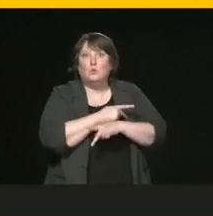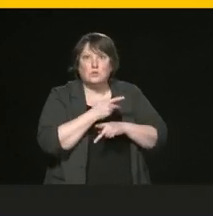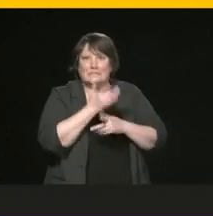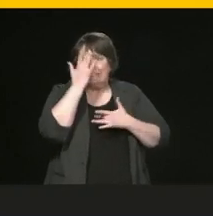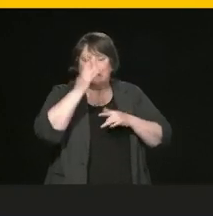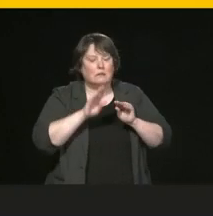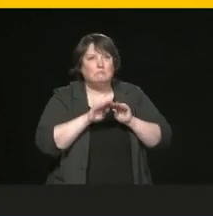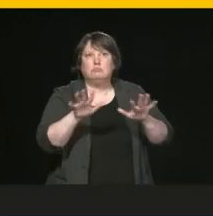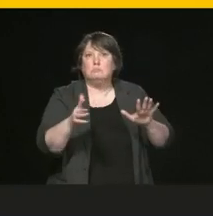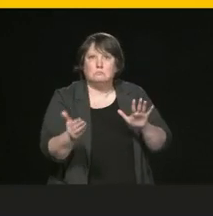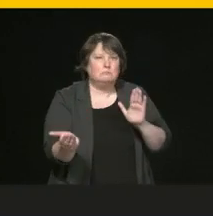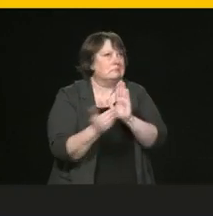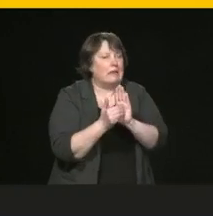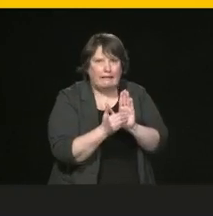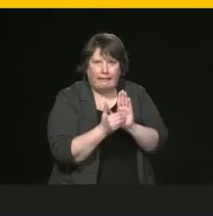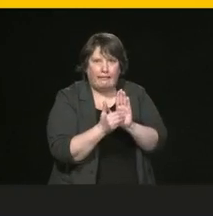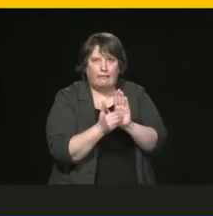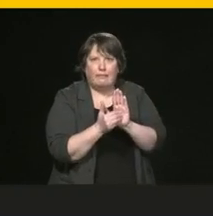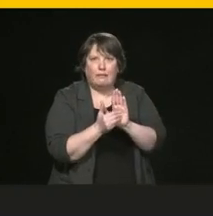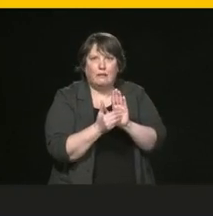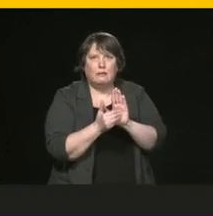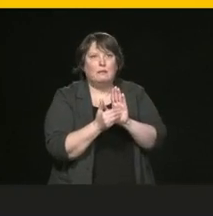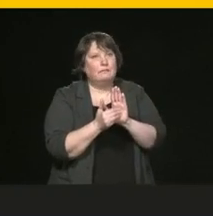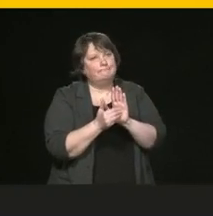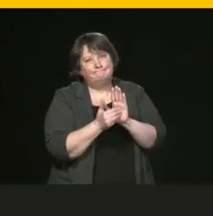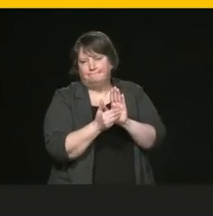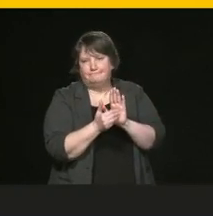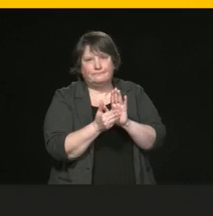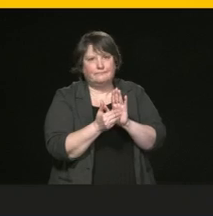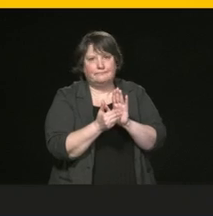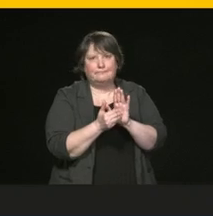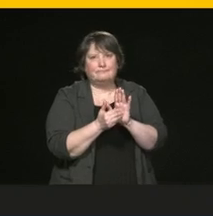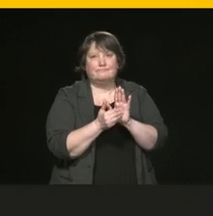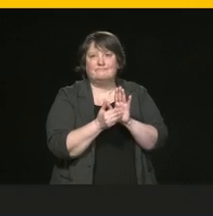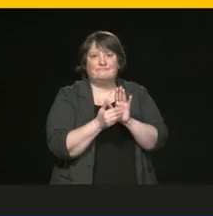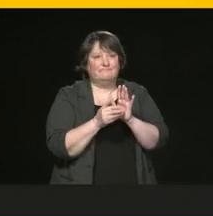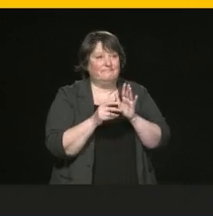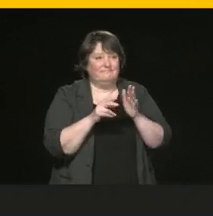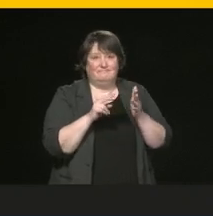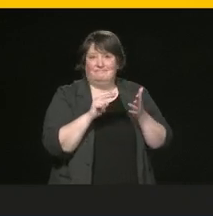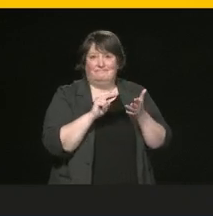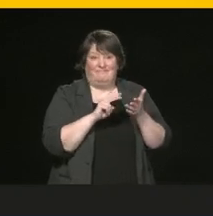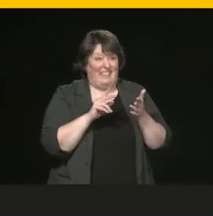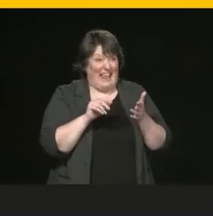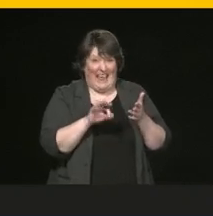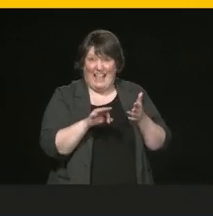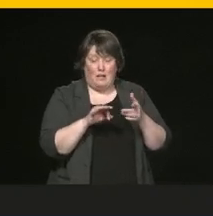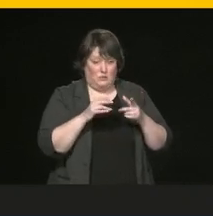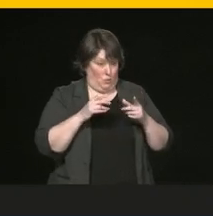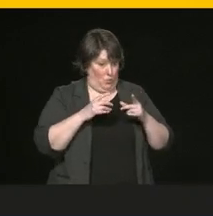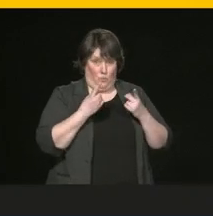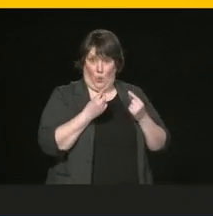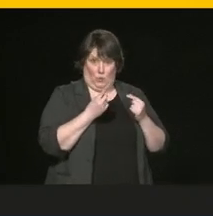OURSELVES IN THE SAME SITUATION AS NOW OR EVEN WORSE WITH A NEW